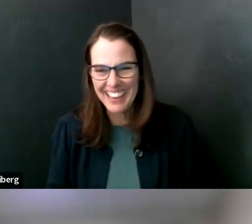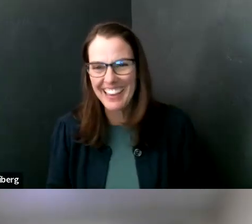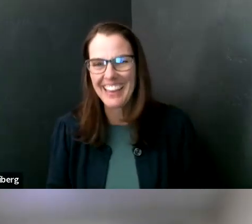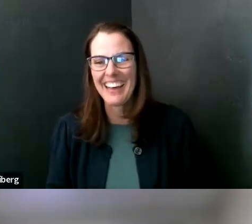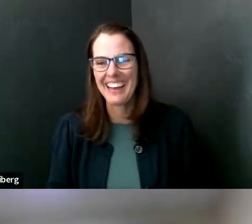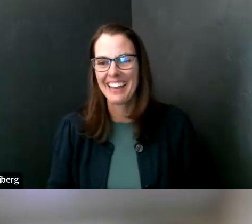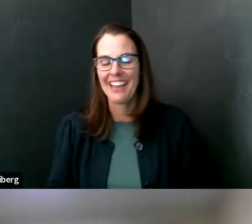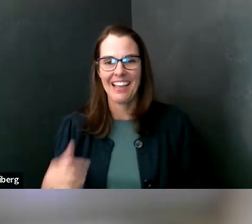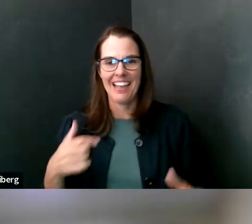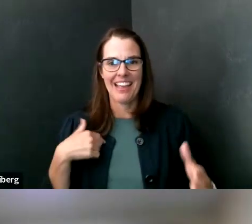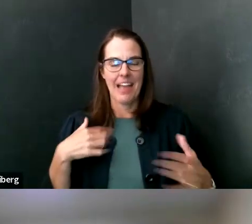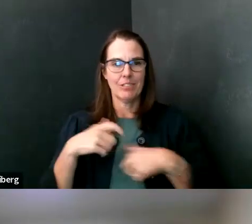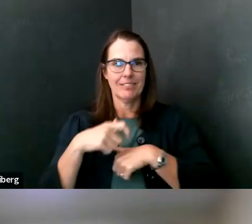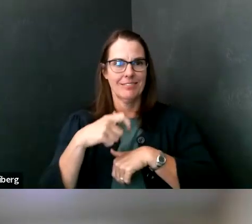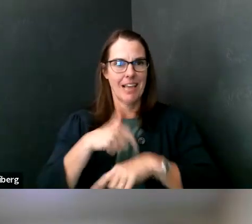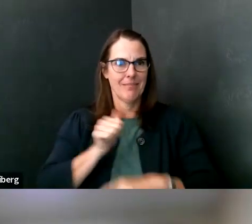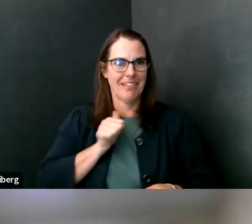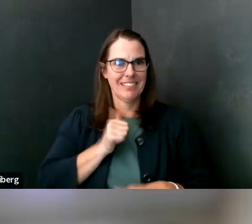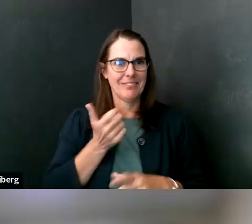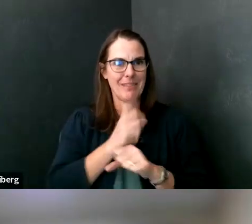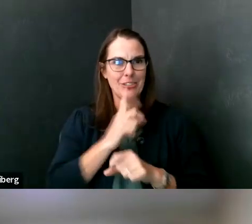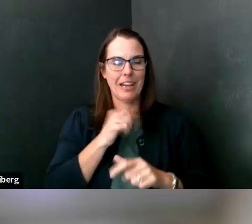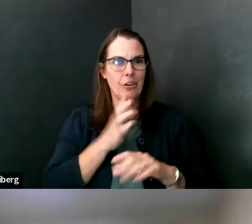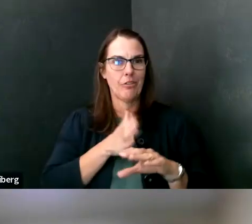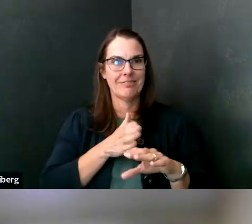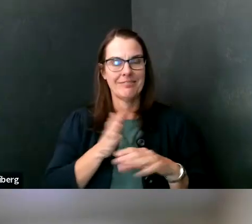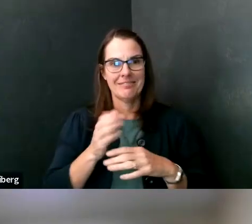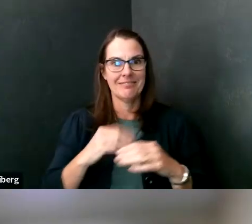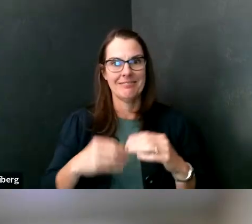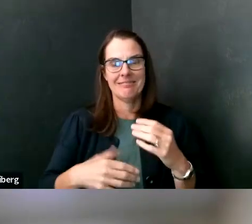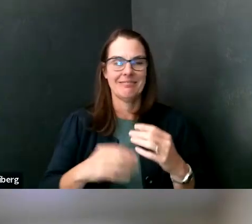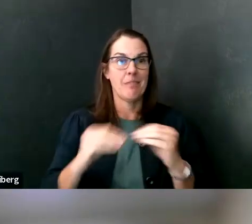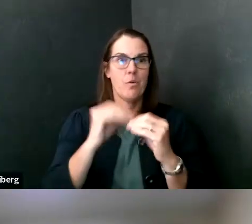and I'm just uh timing myself to make sure that I don't run over time. But thank you to the chair,